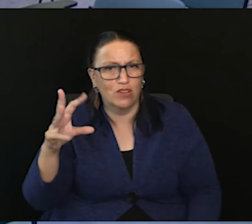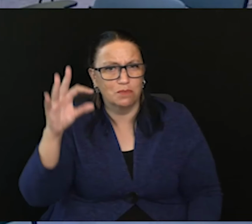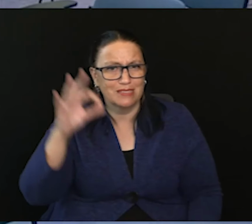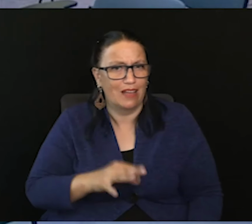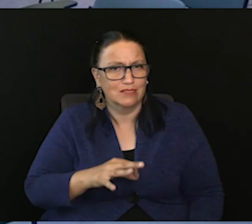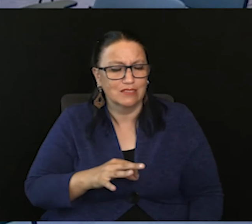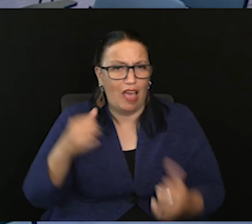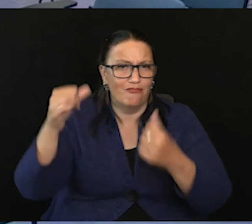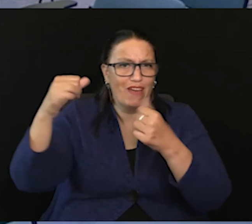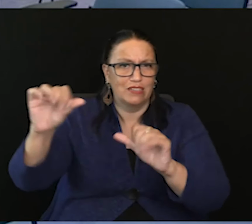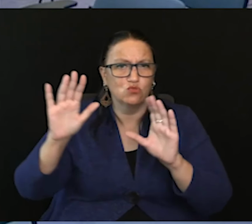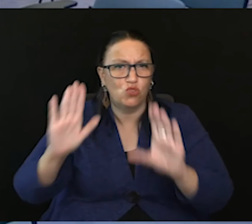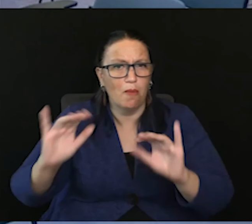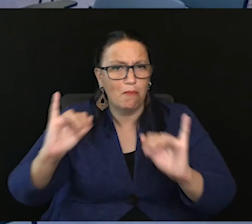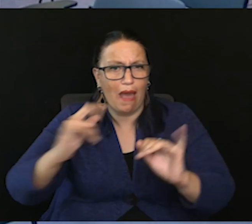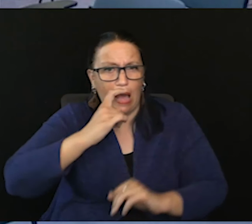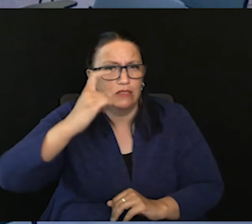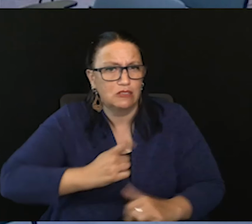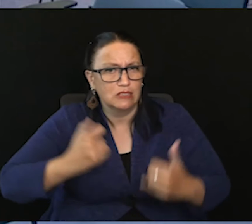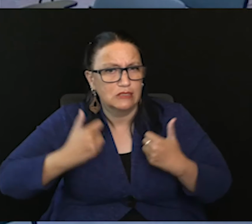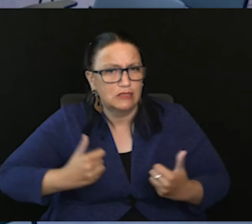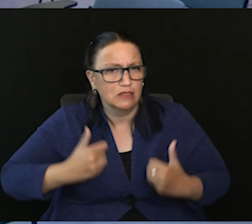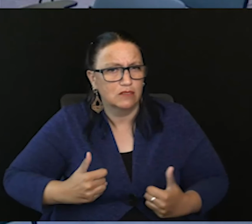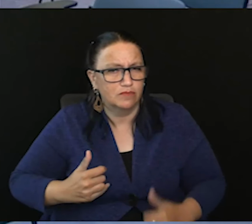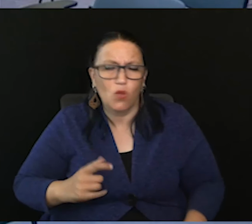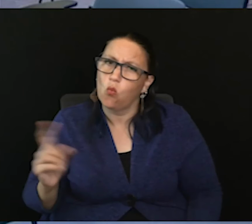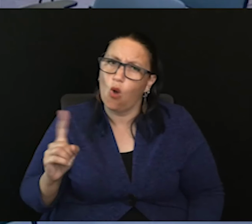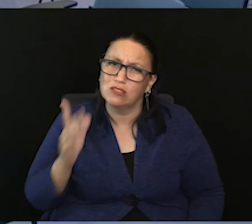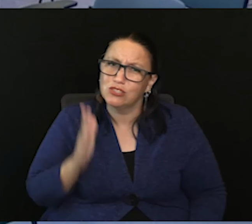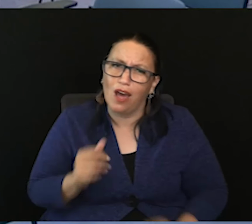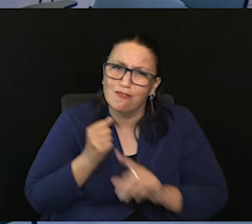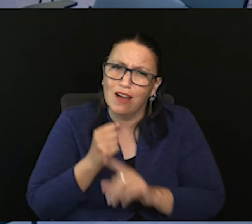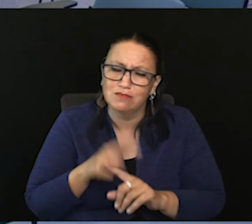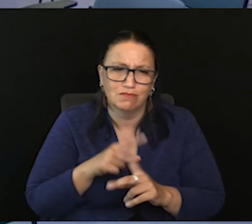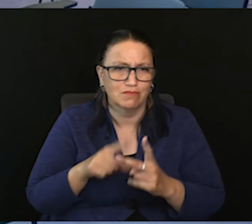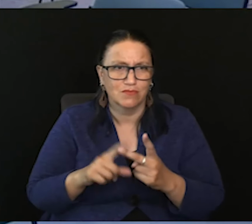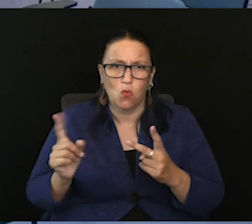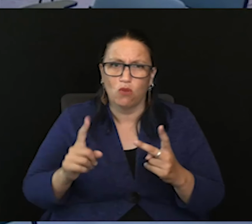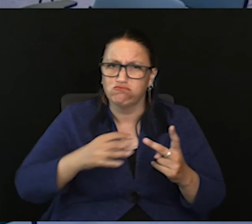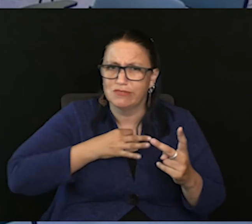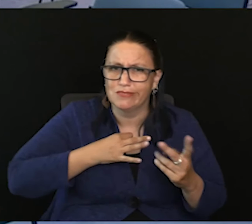Do the risks really outweigh the benefit for this drug and can you list the side effects, please?